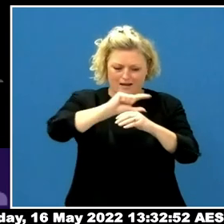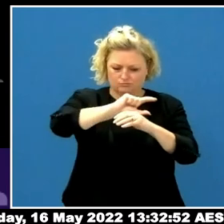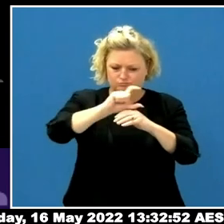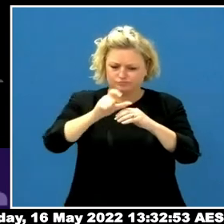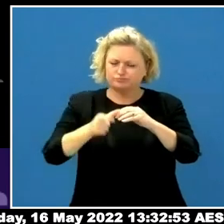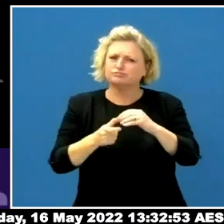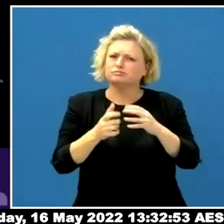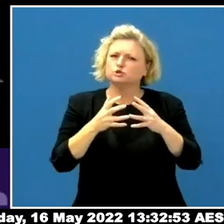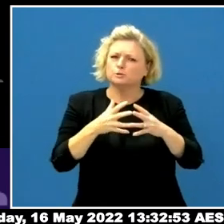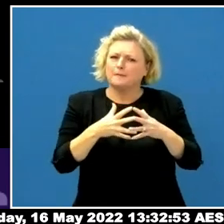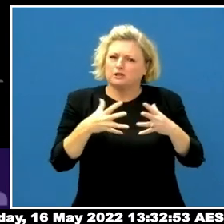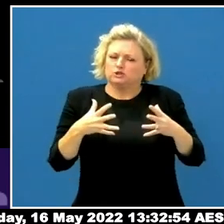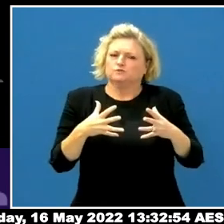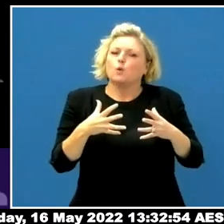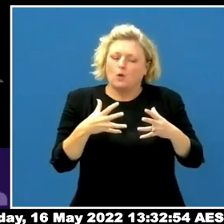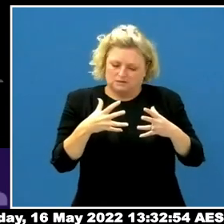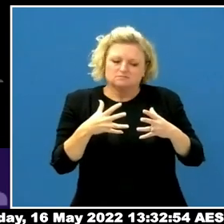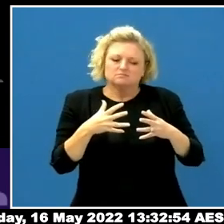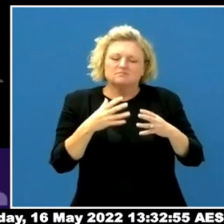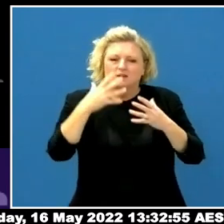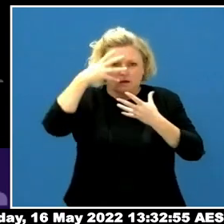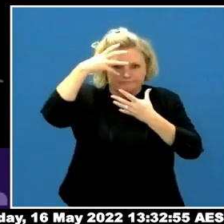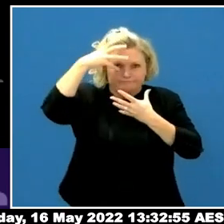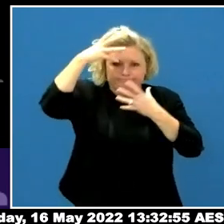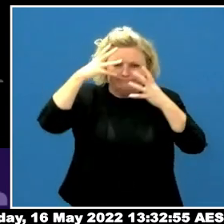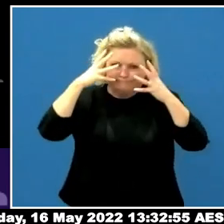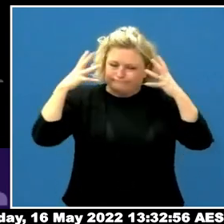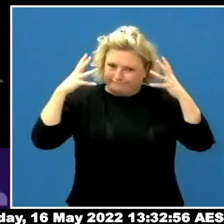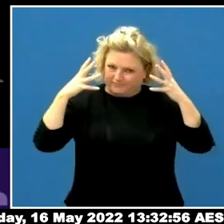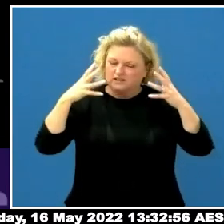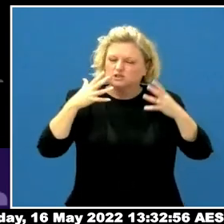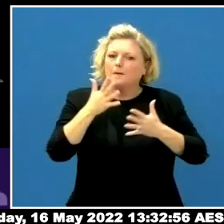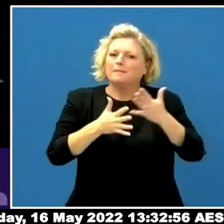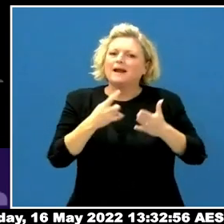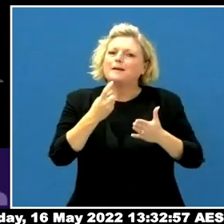And he's been diagnosed and lives with Autism and ADHD?